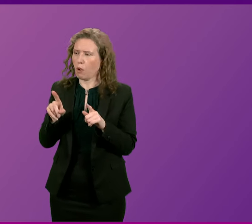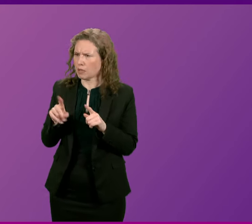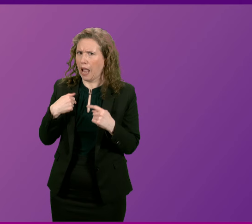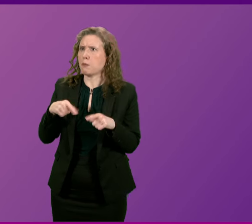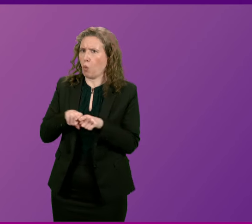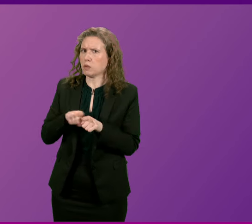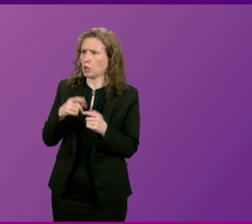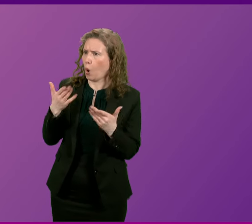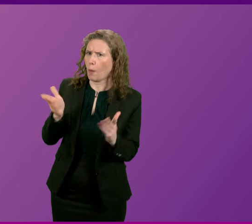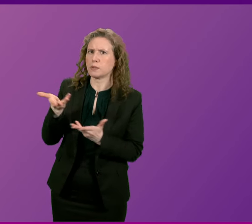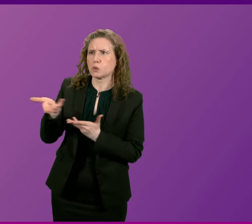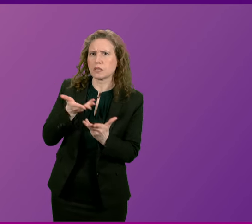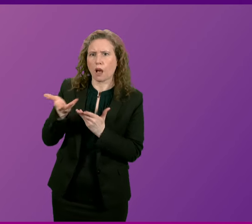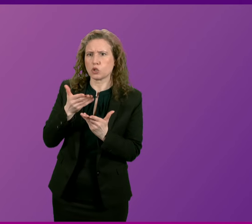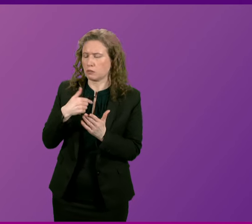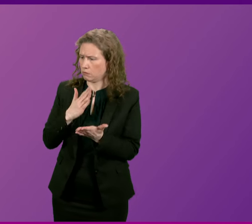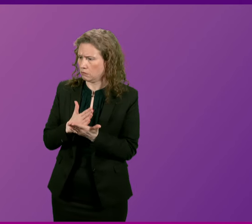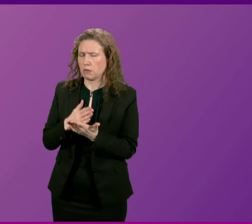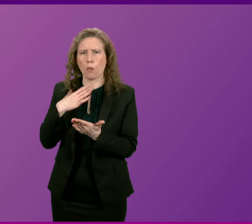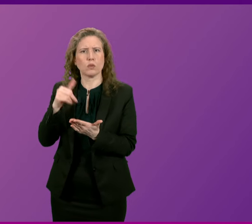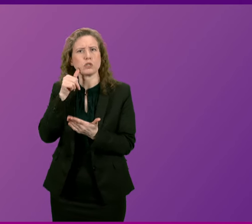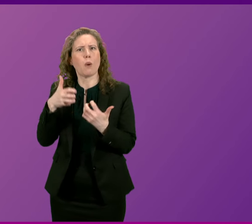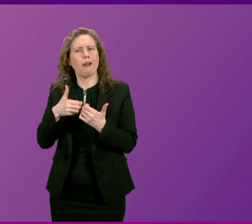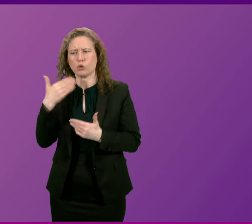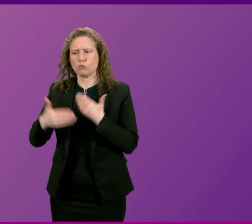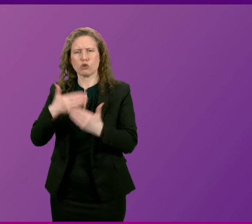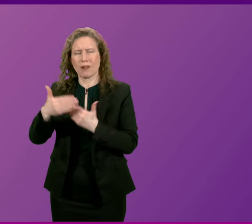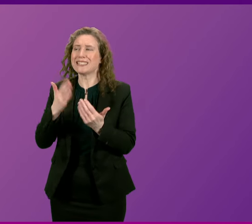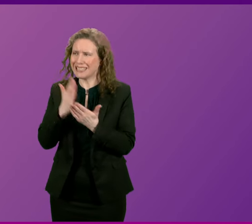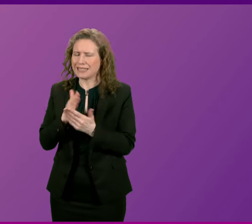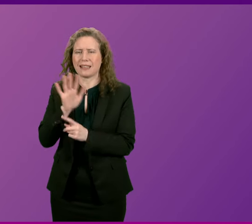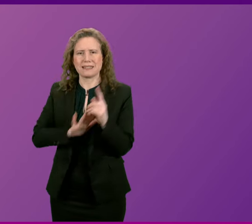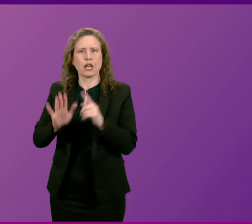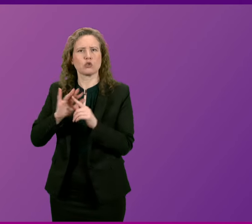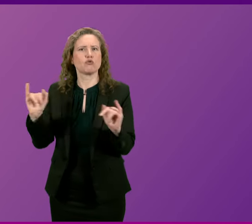open to direct discussions about how we progress on what is a national tragedy. I give Mr Greene